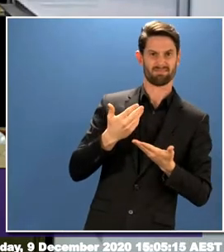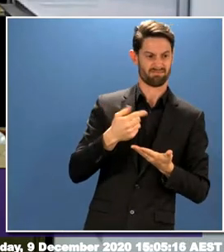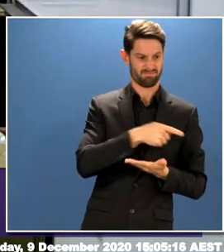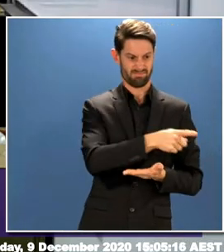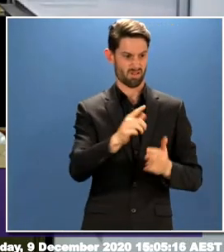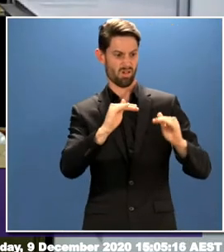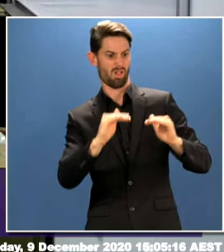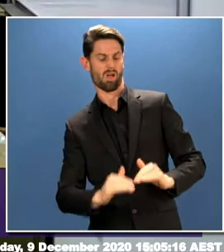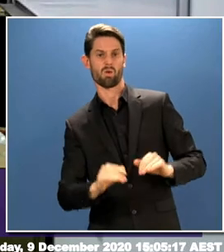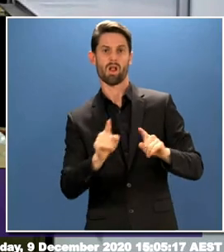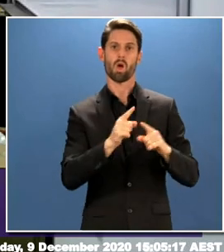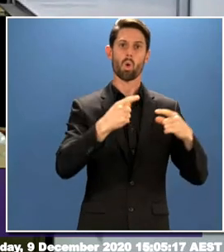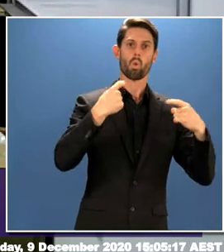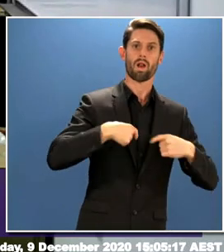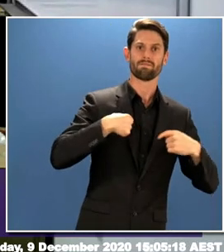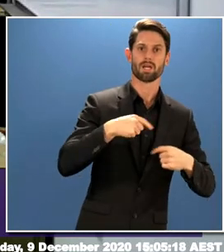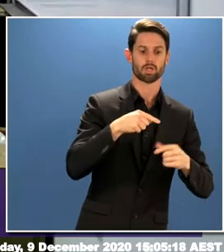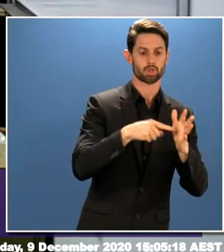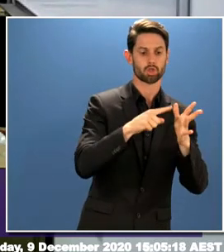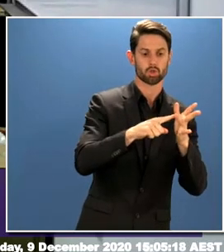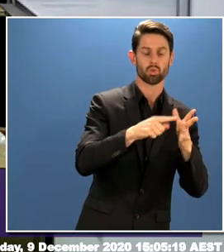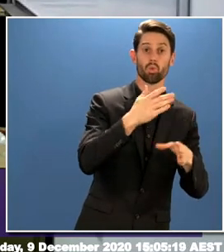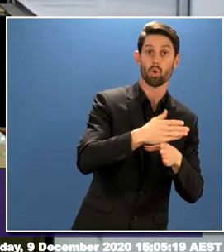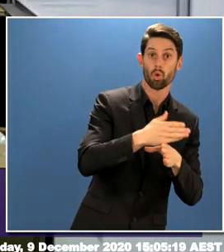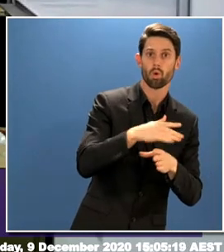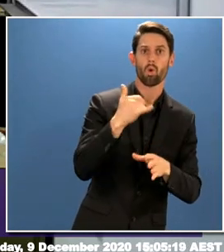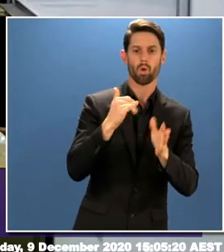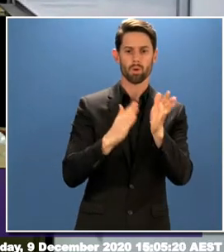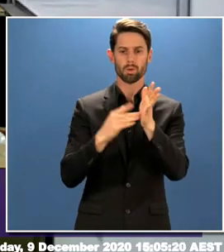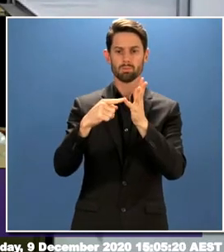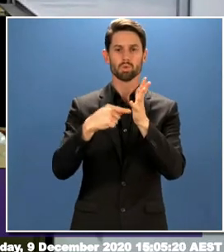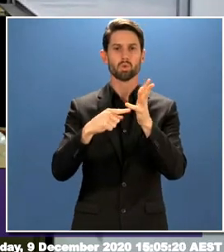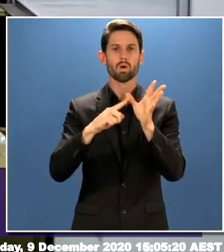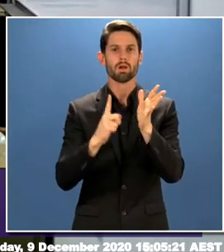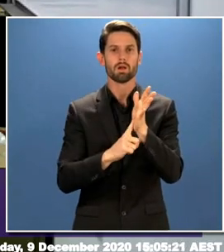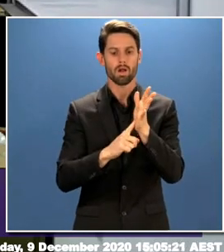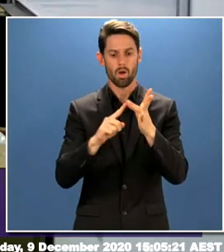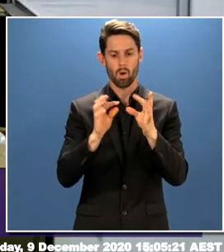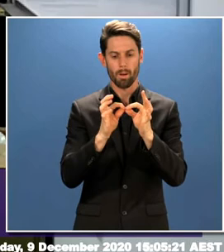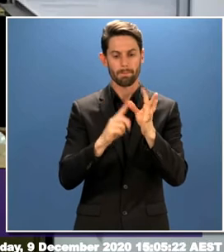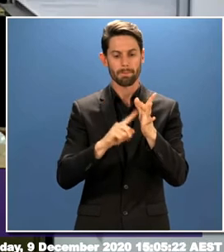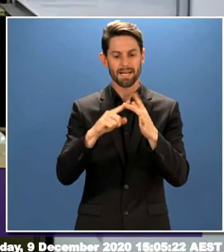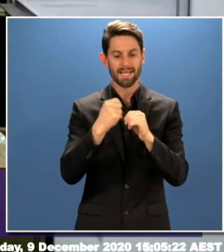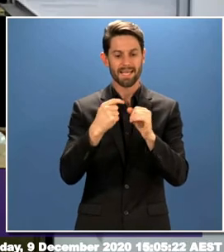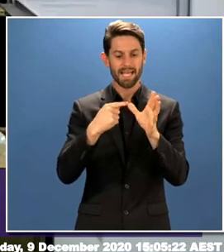welfare-to-work, mutual obligation, and these are a really compounded problems.